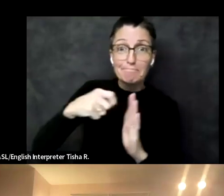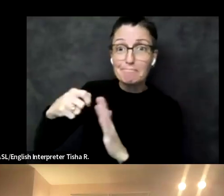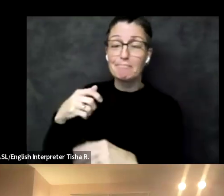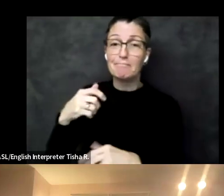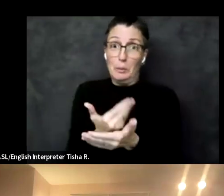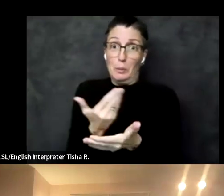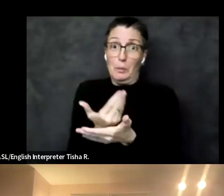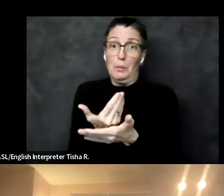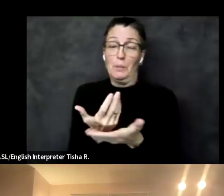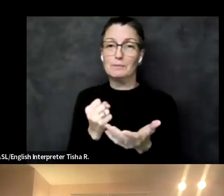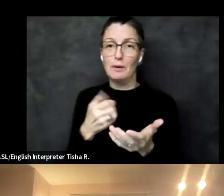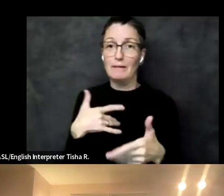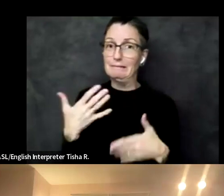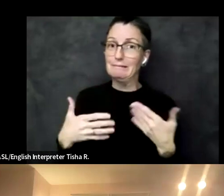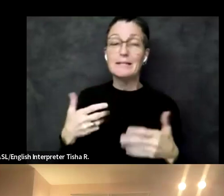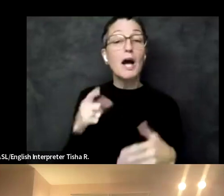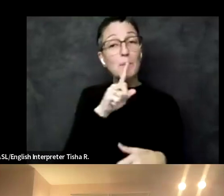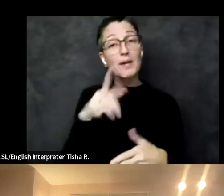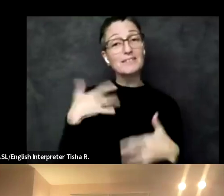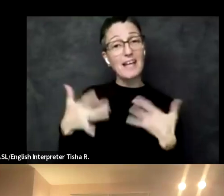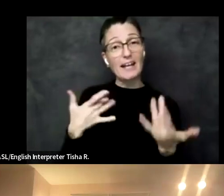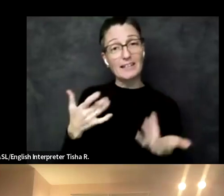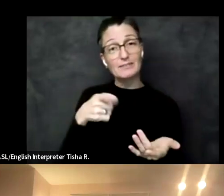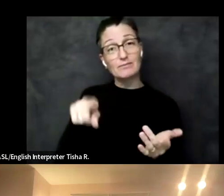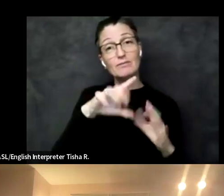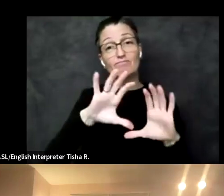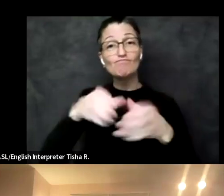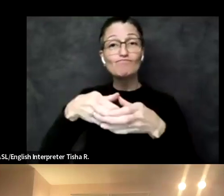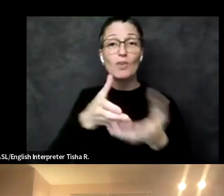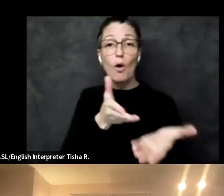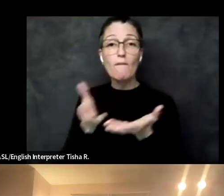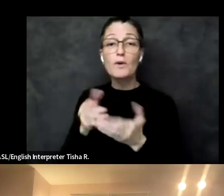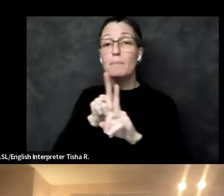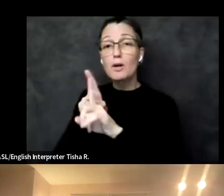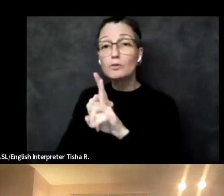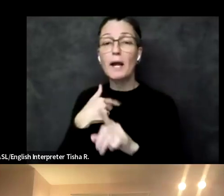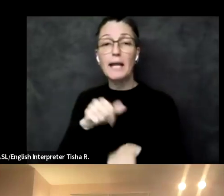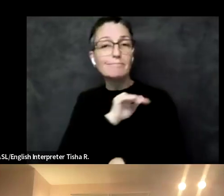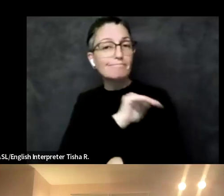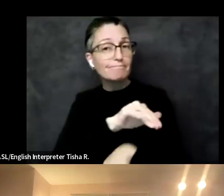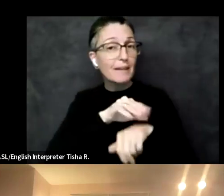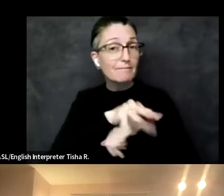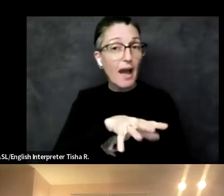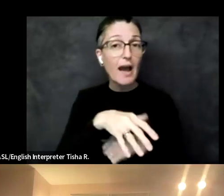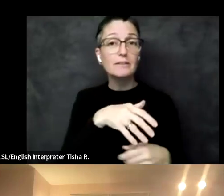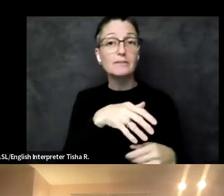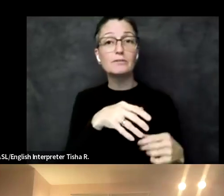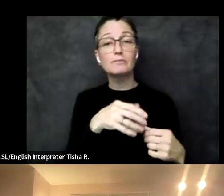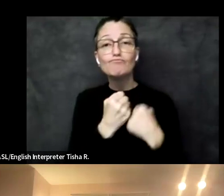a mentor, a mentor, having mentorship, being able to ask for advice, and like a safe environment